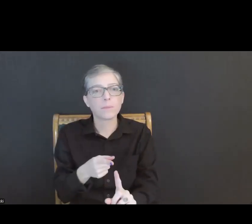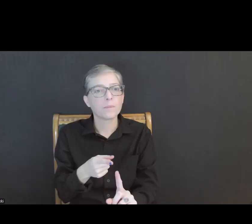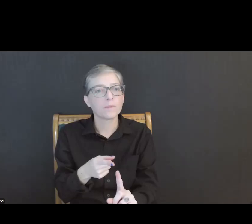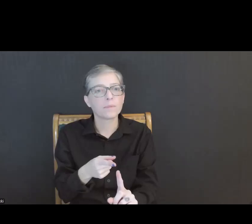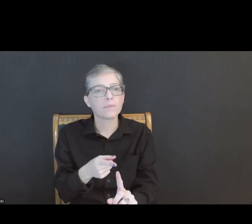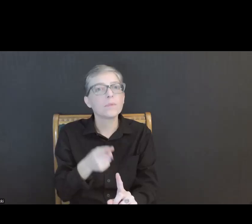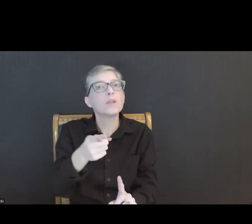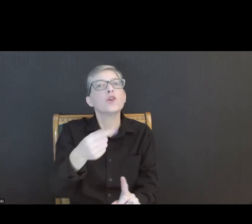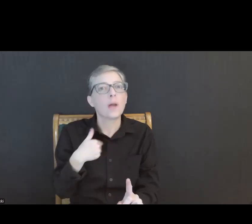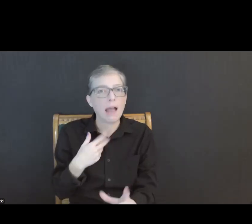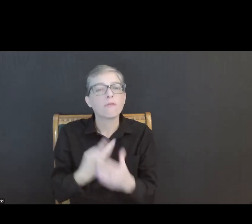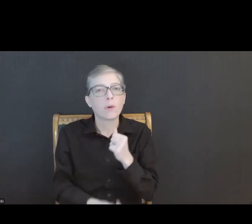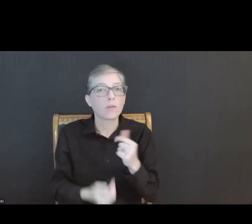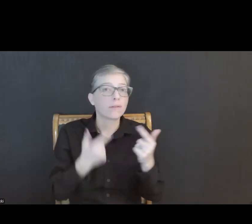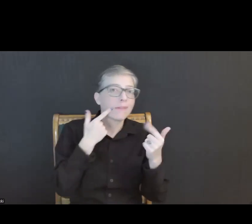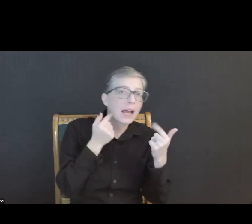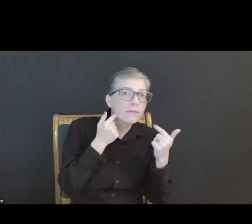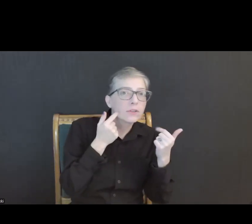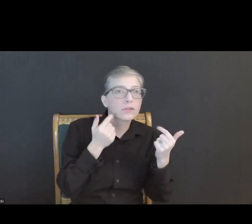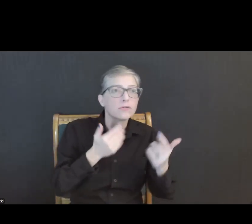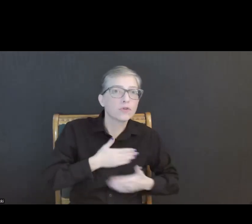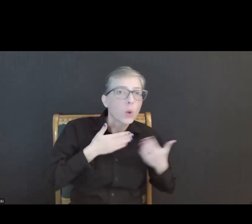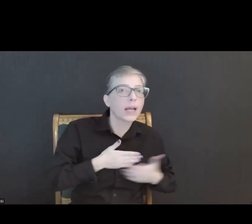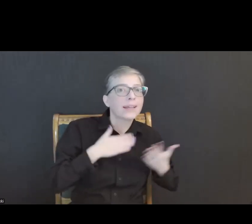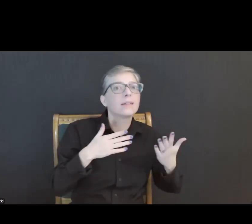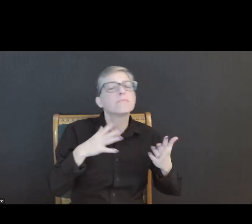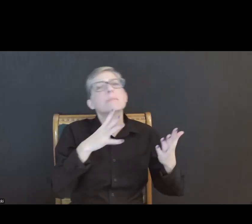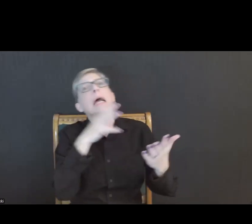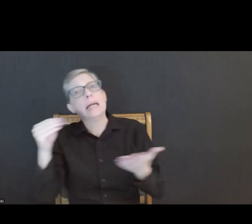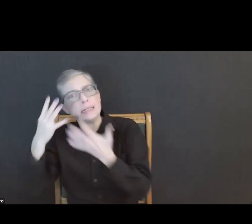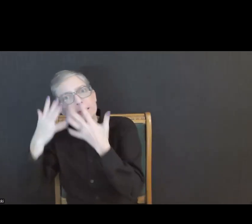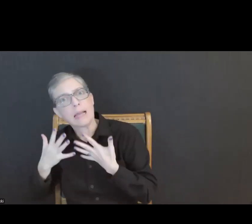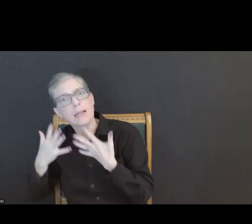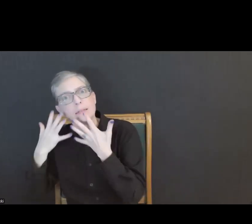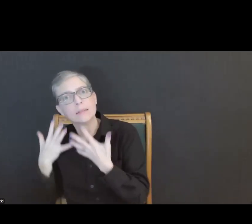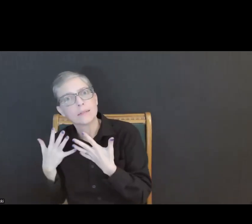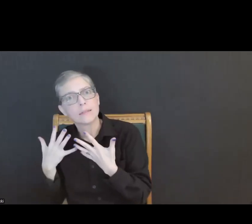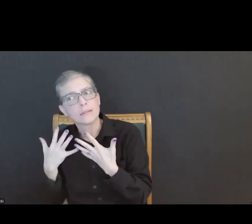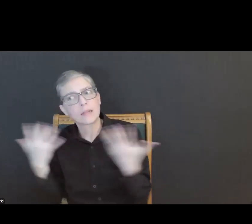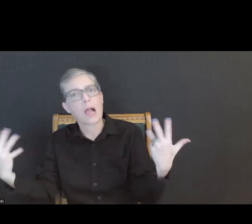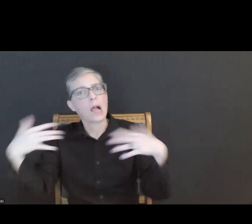you have laughter you have joy you have sadness let's you be able to incorporate all of that but